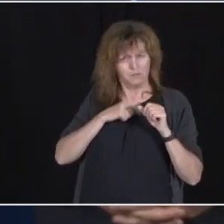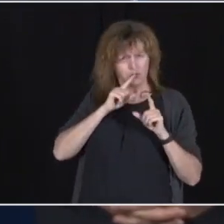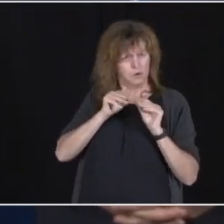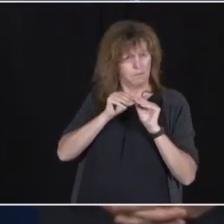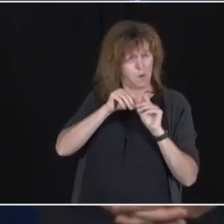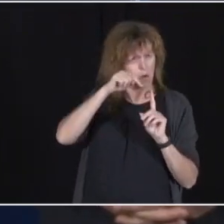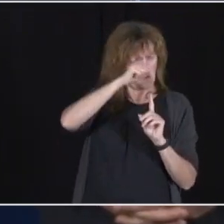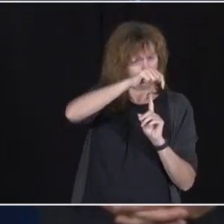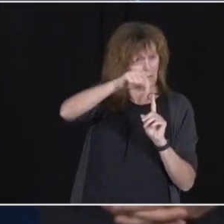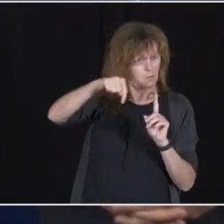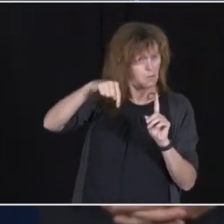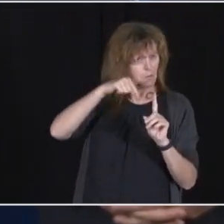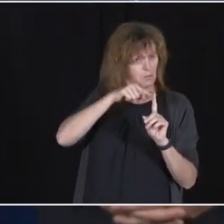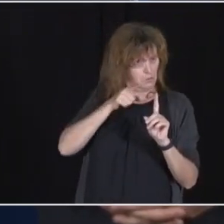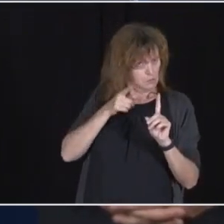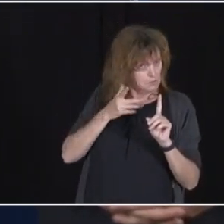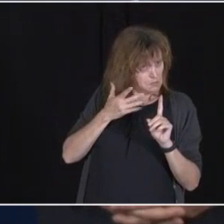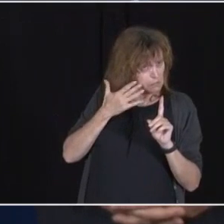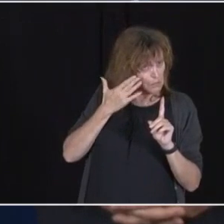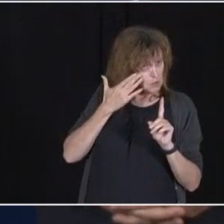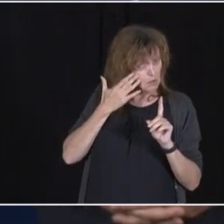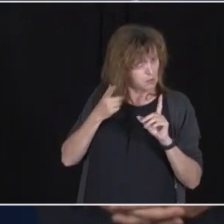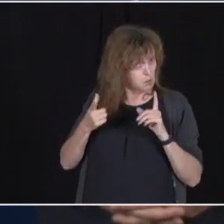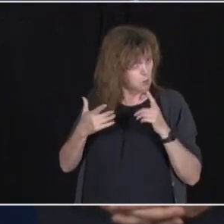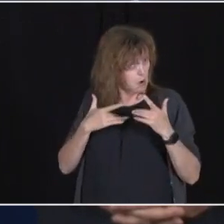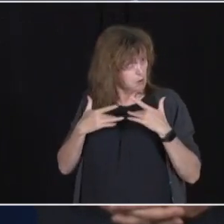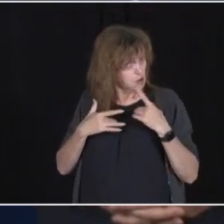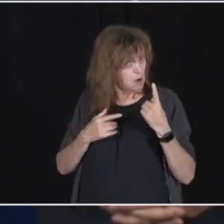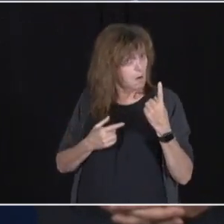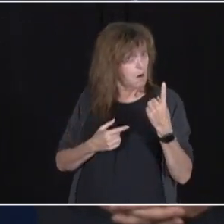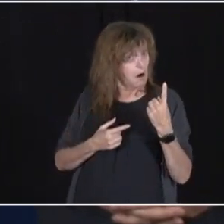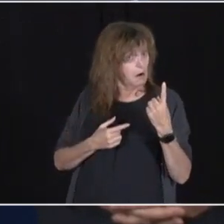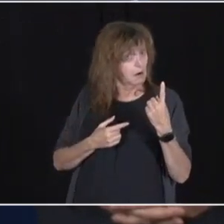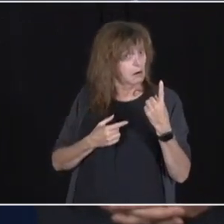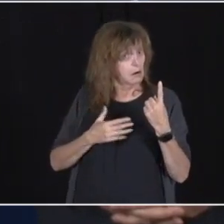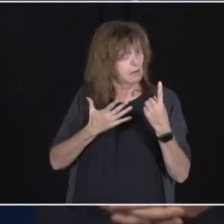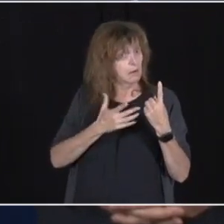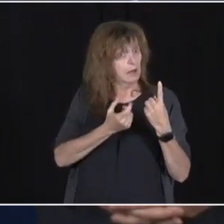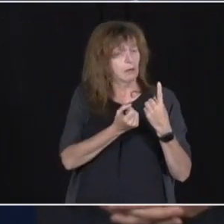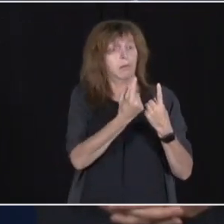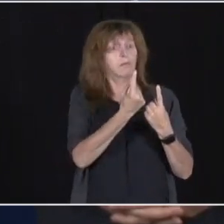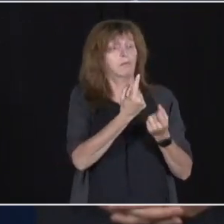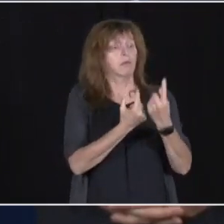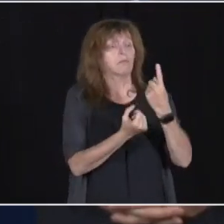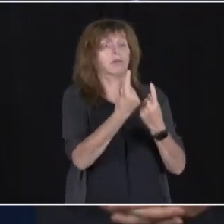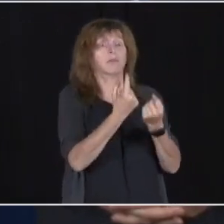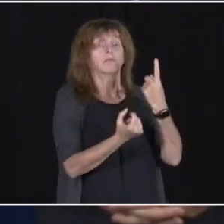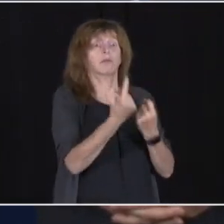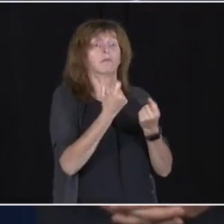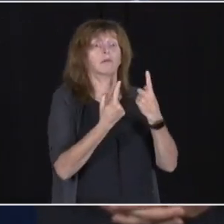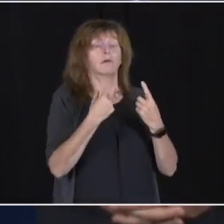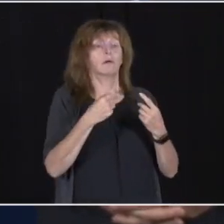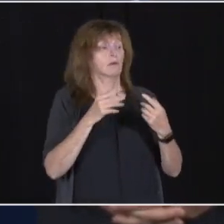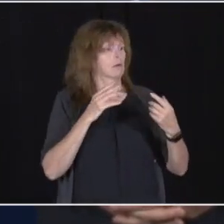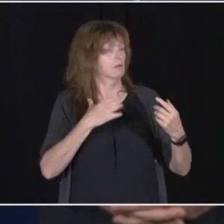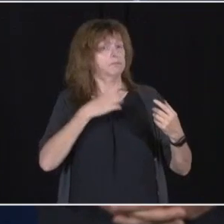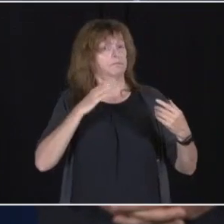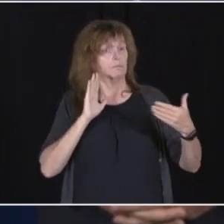government's overall approach to COVID-19? Are you worried that there's this dissension in the ranks and that Belinda might just be the tip of the iceberg?